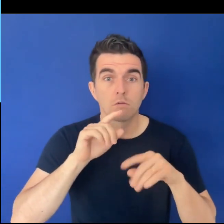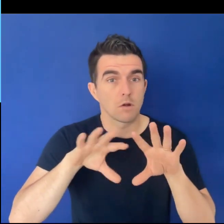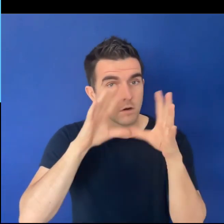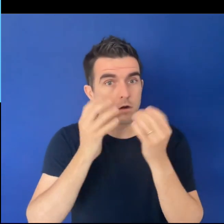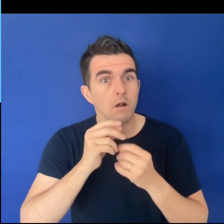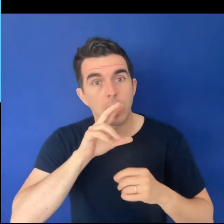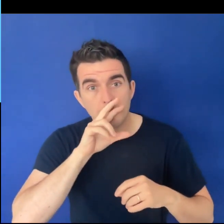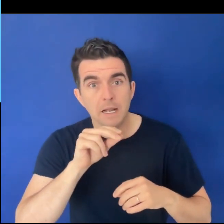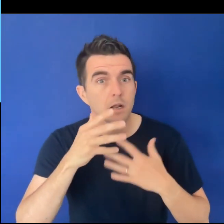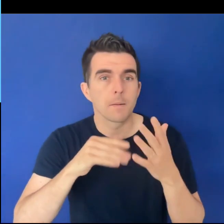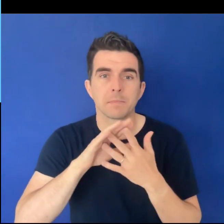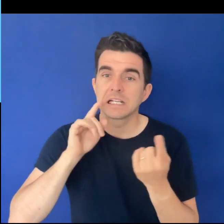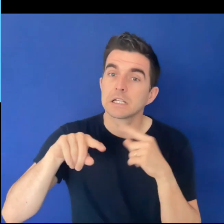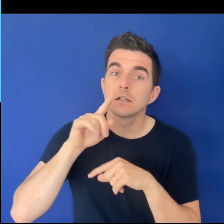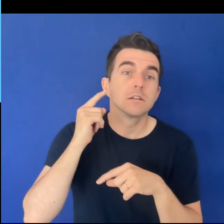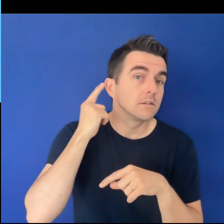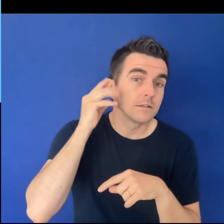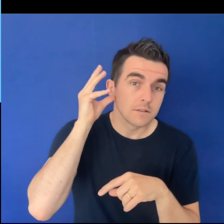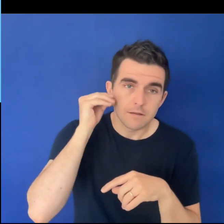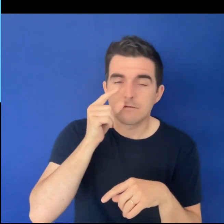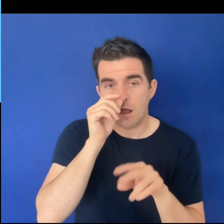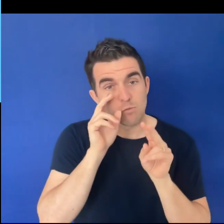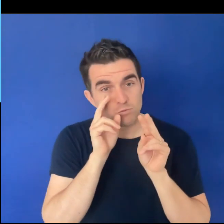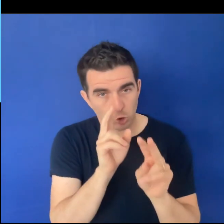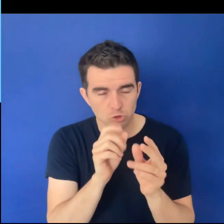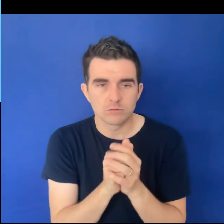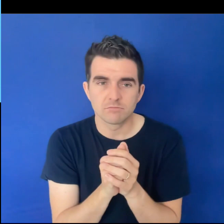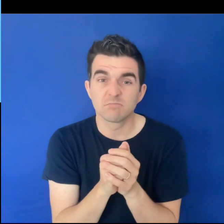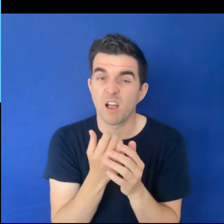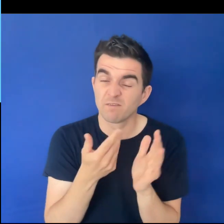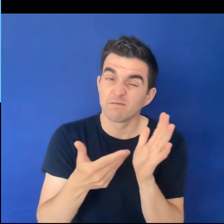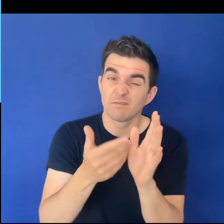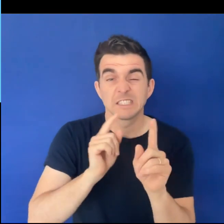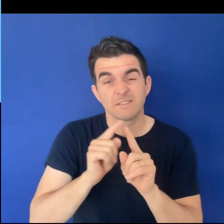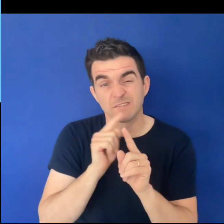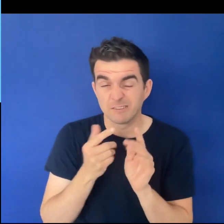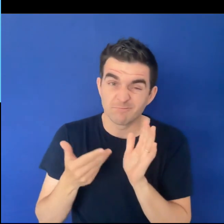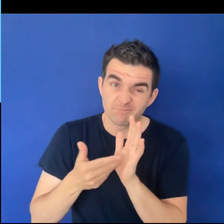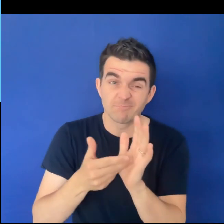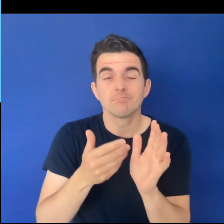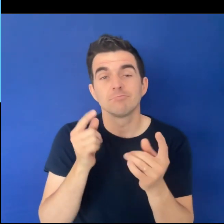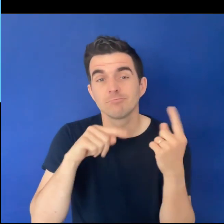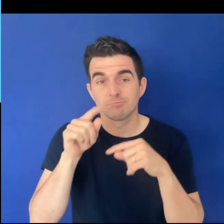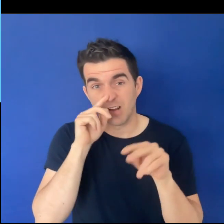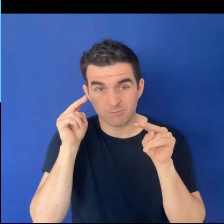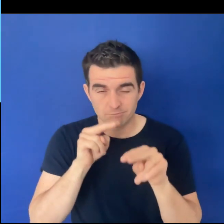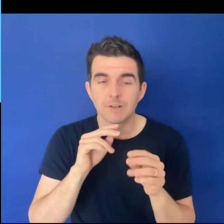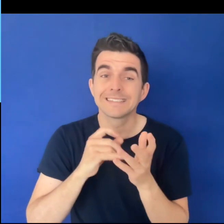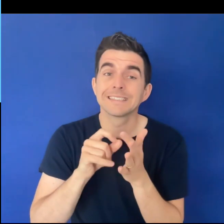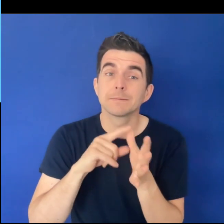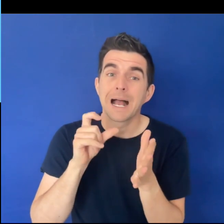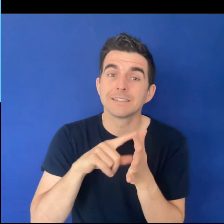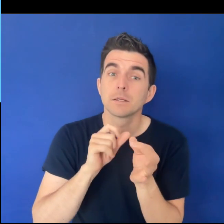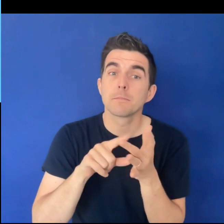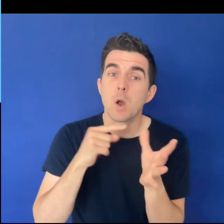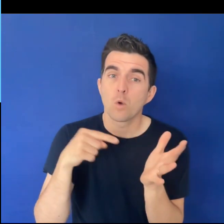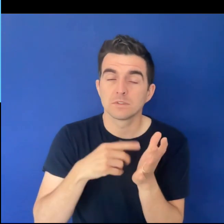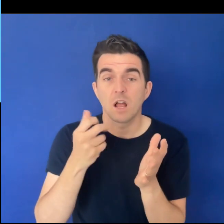heard for people with hearing impairments. This year, we added a number of additional features. Space Boat now has an options-menu accessible